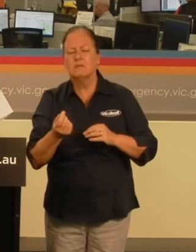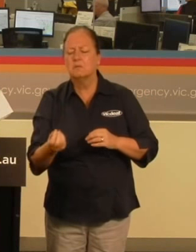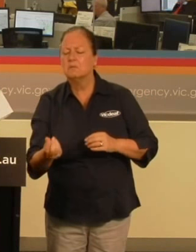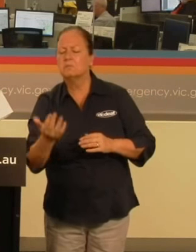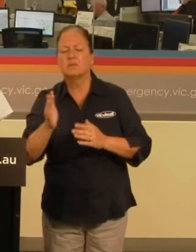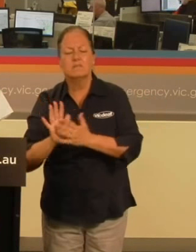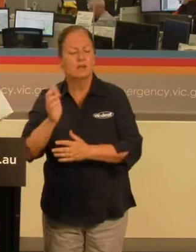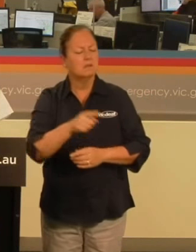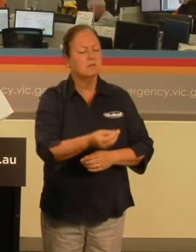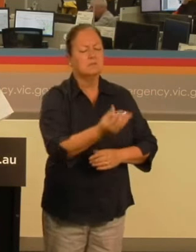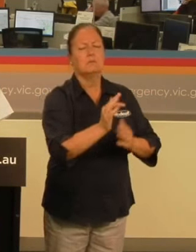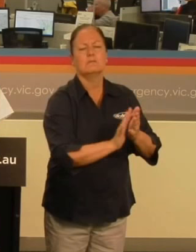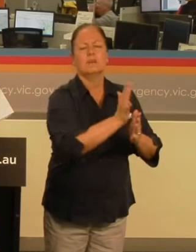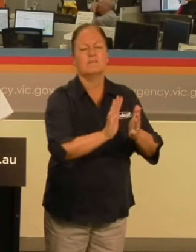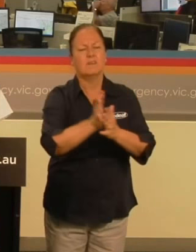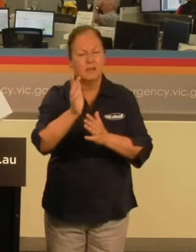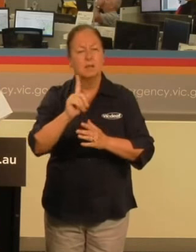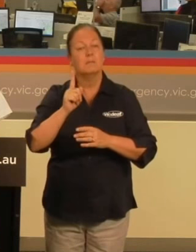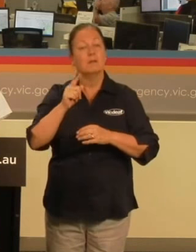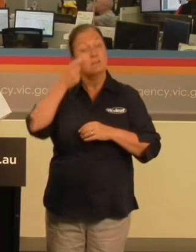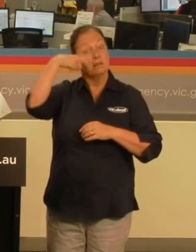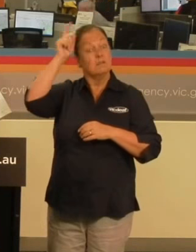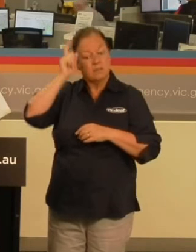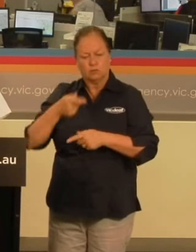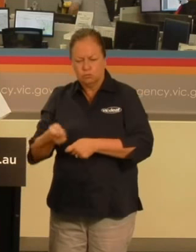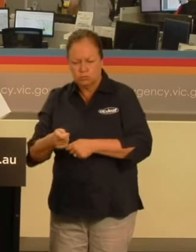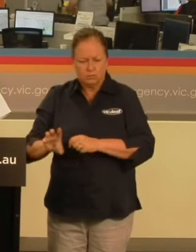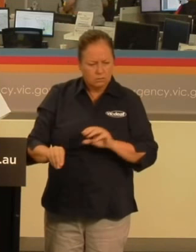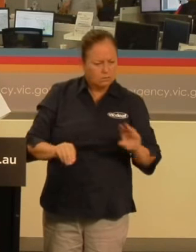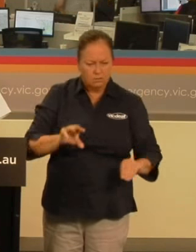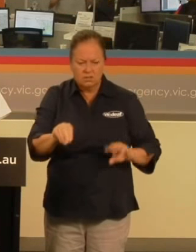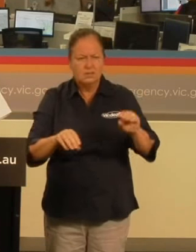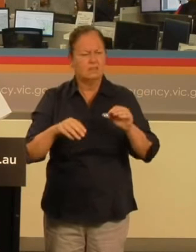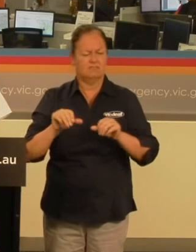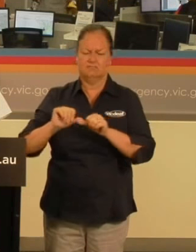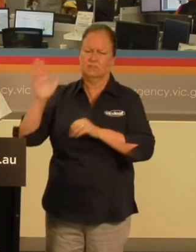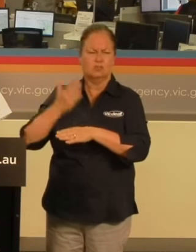response and fire fighters have done a fantastic job, SES emergency workers are